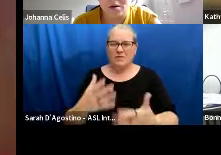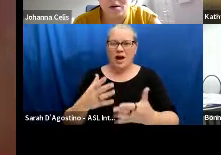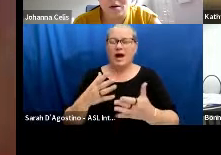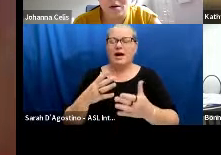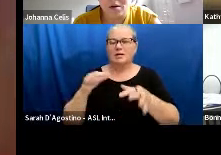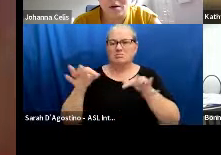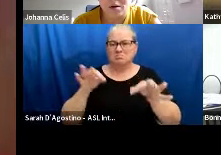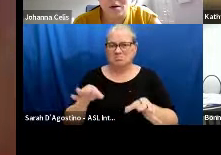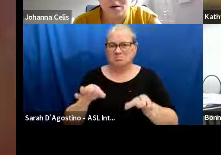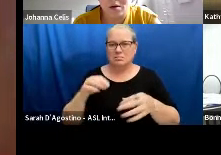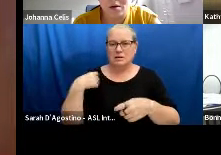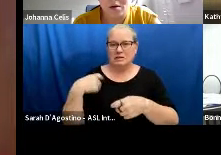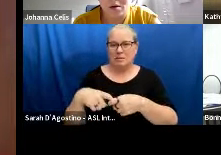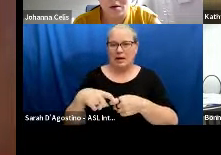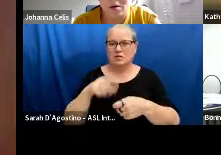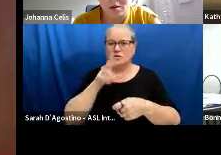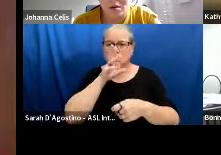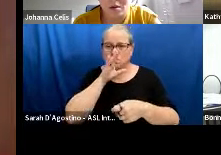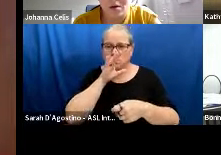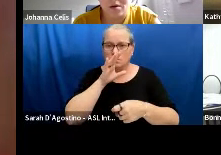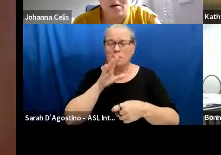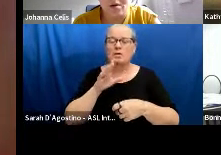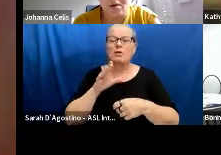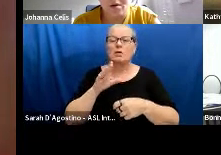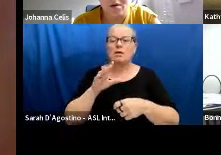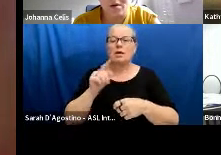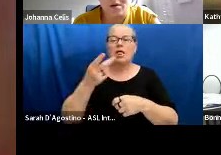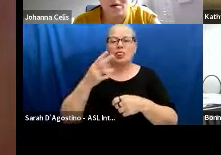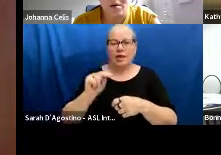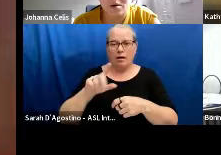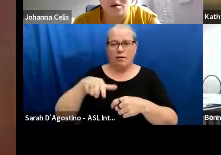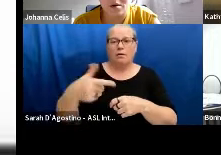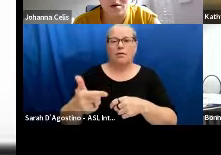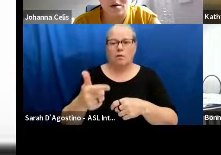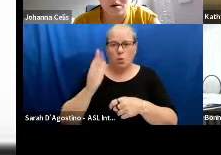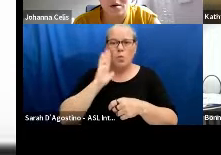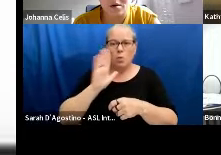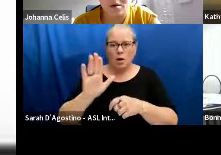interpretation we will then give people a moment to choose their preferred language thank you